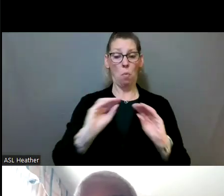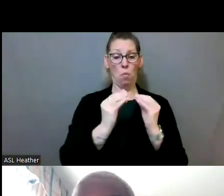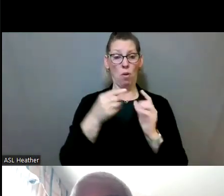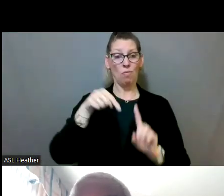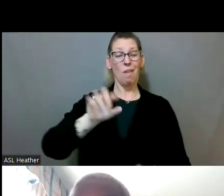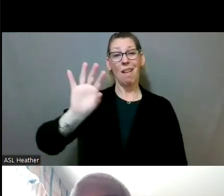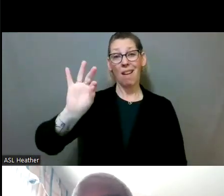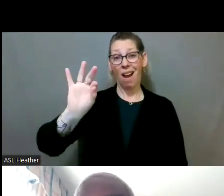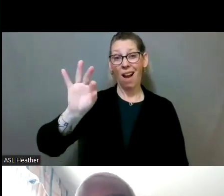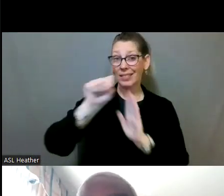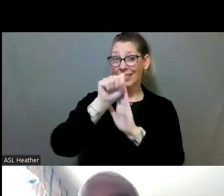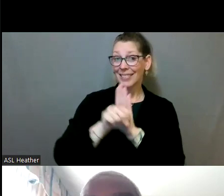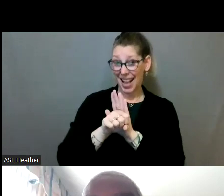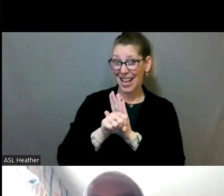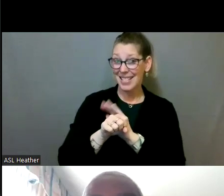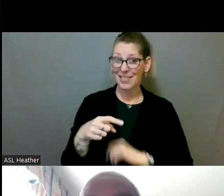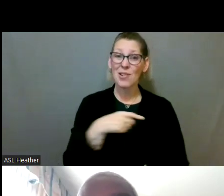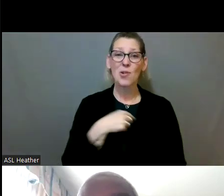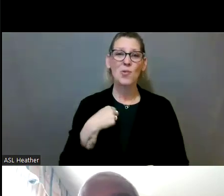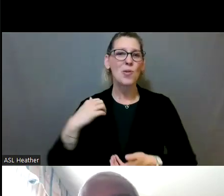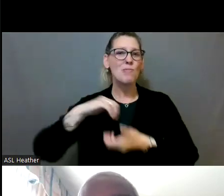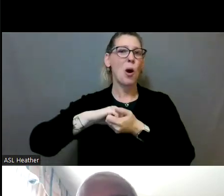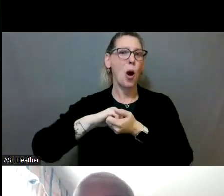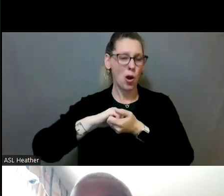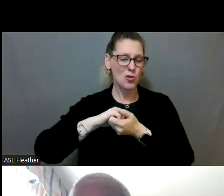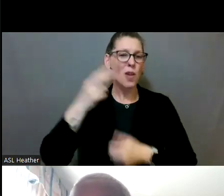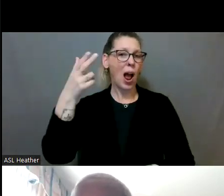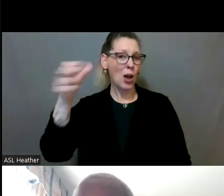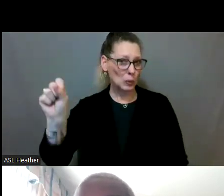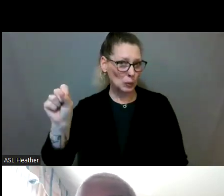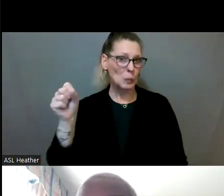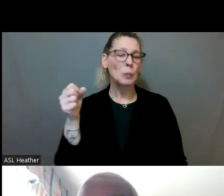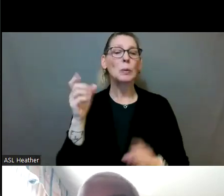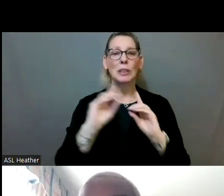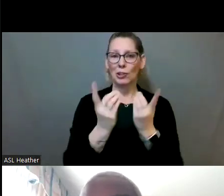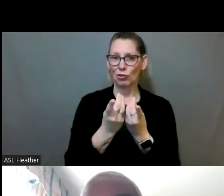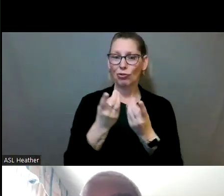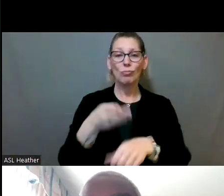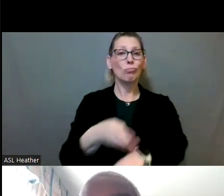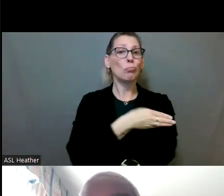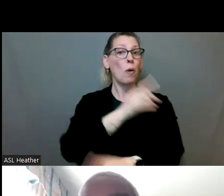States and we partner with high schools and districts to improve graduation rates